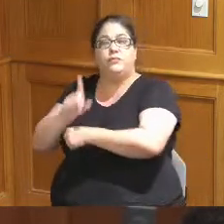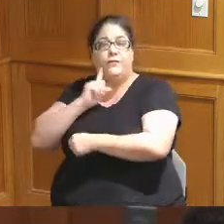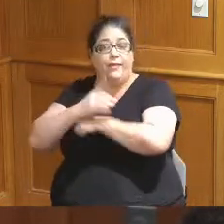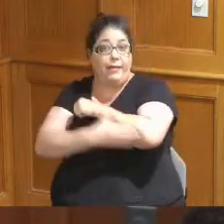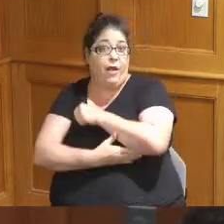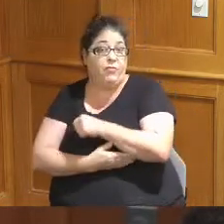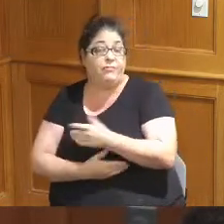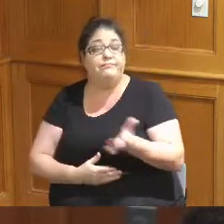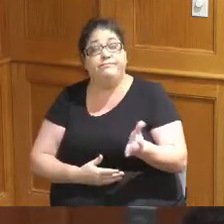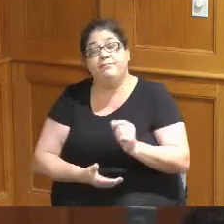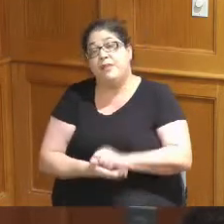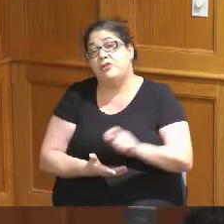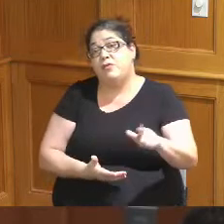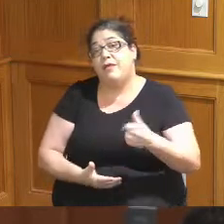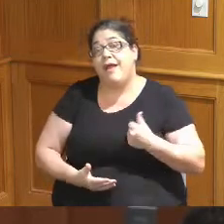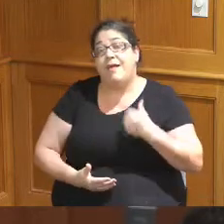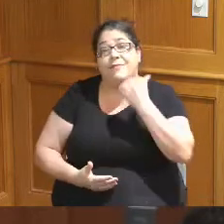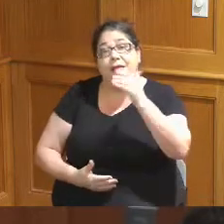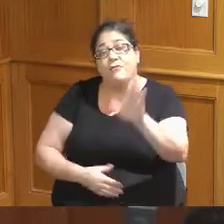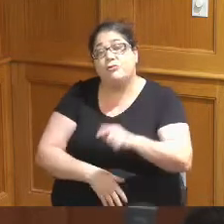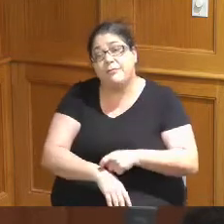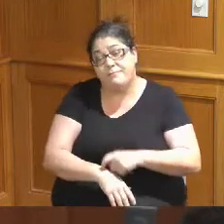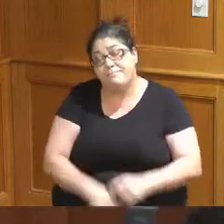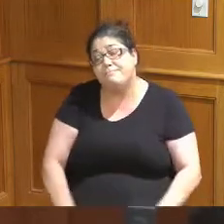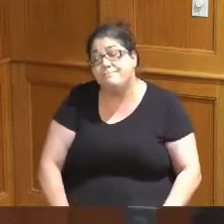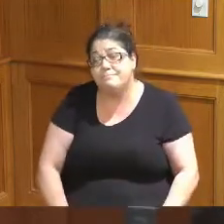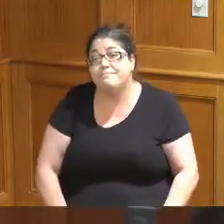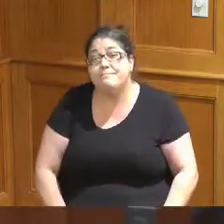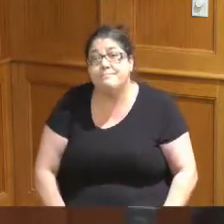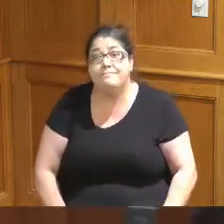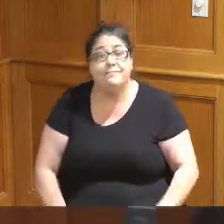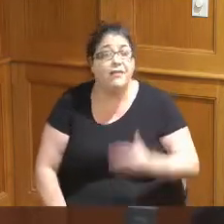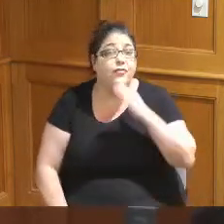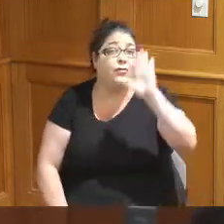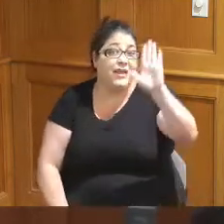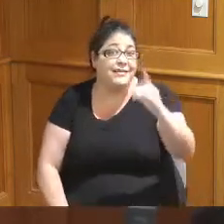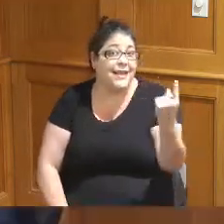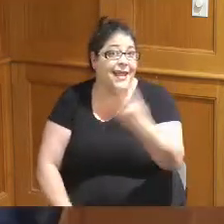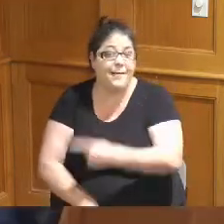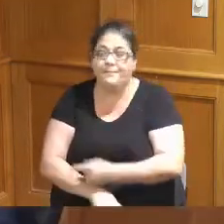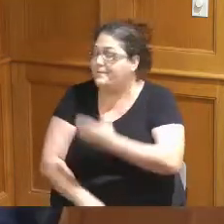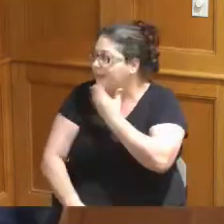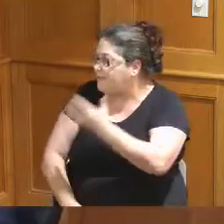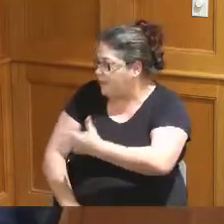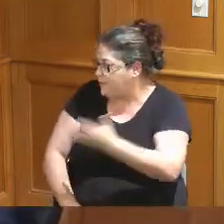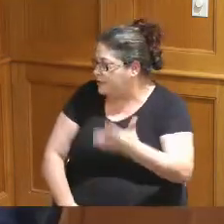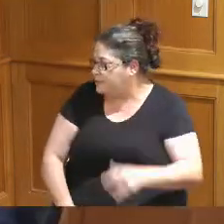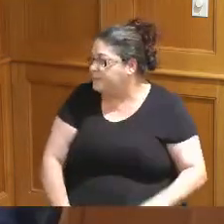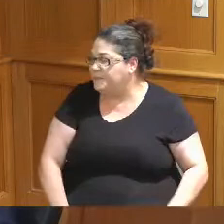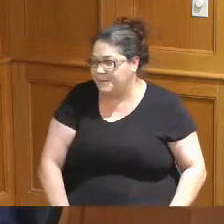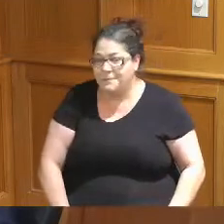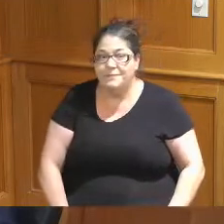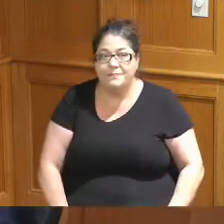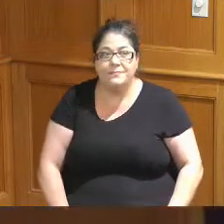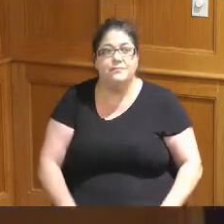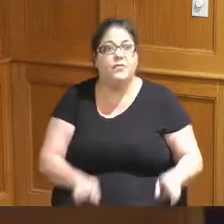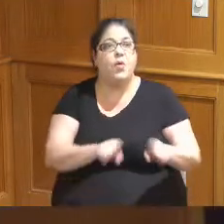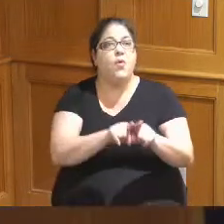all I have but thank you for your time and have a great day thank you very much and I also want to